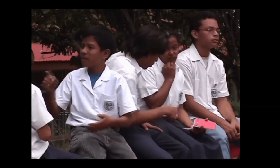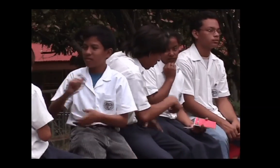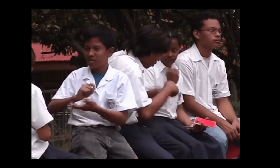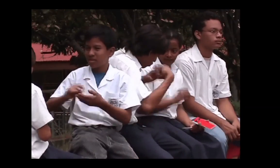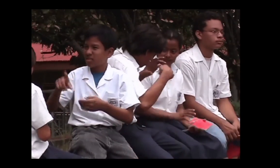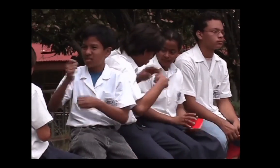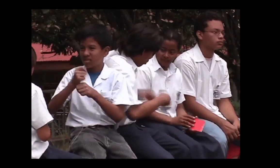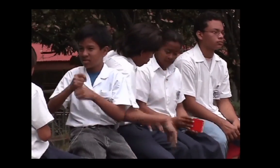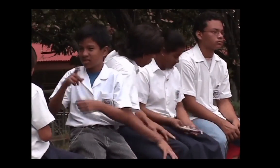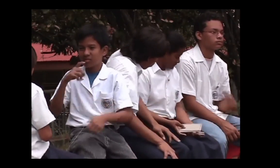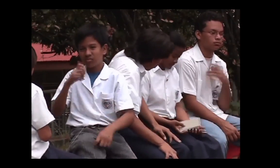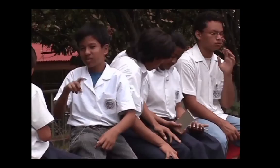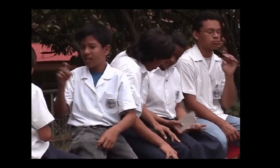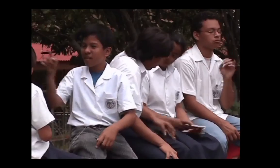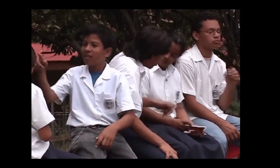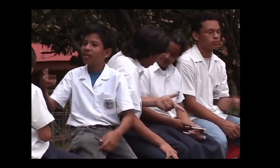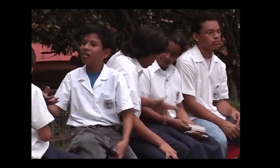were at the school at any time.